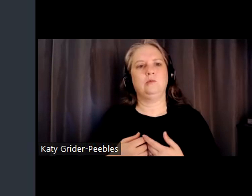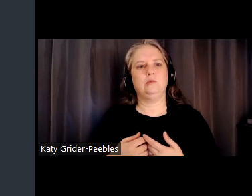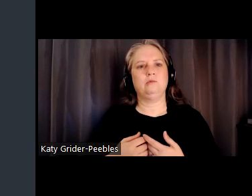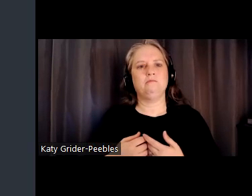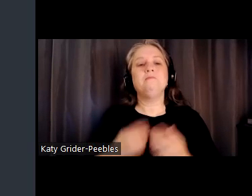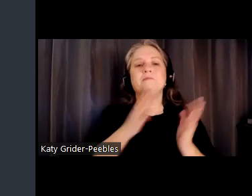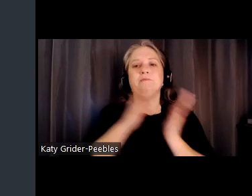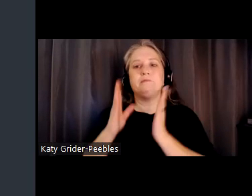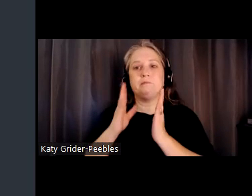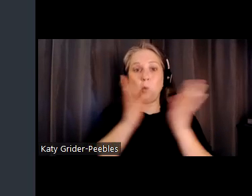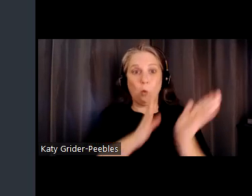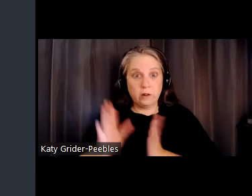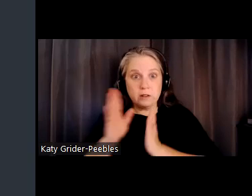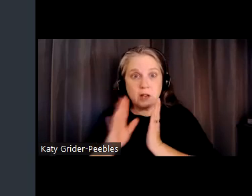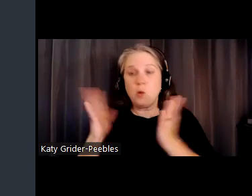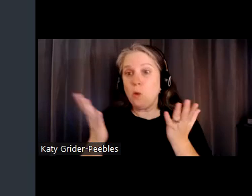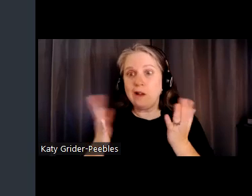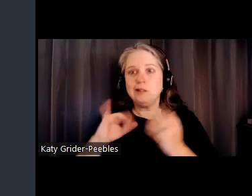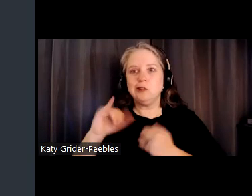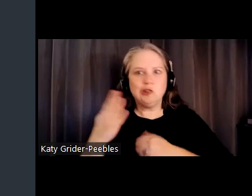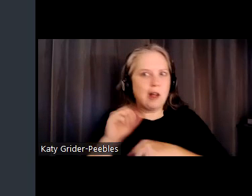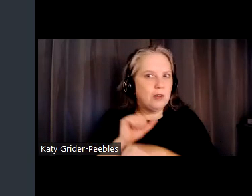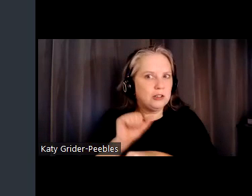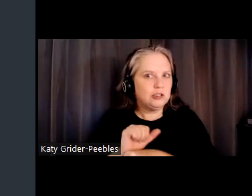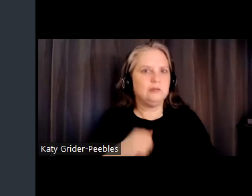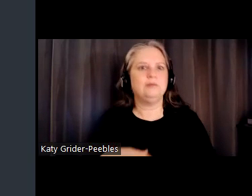Job function, management status, even work location.